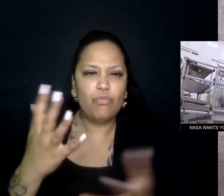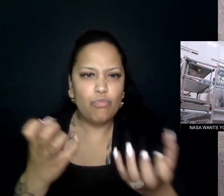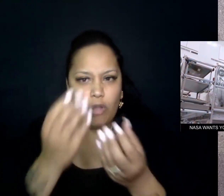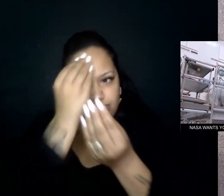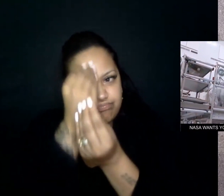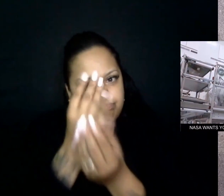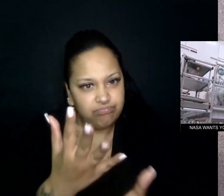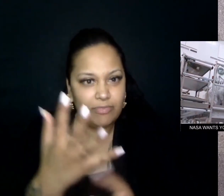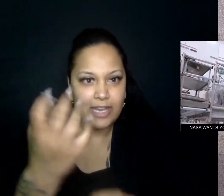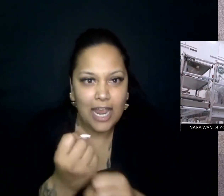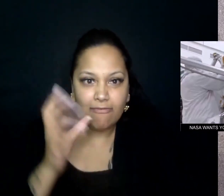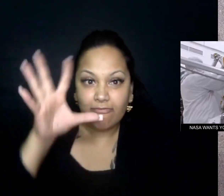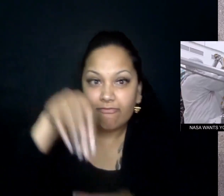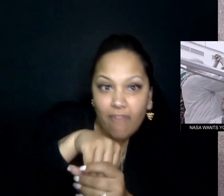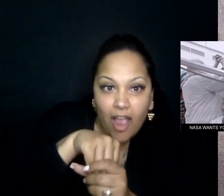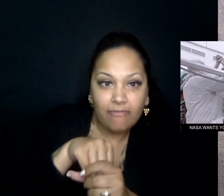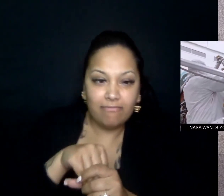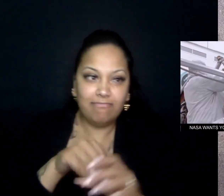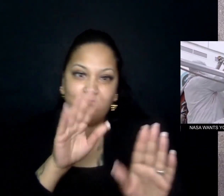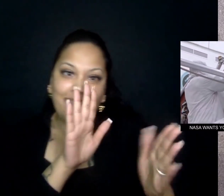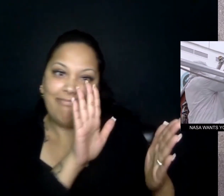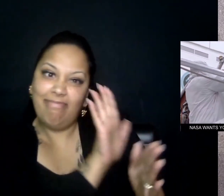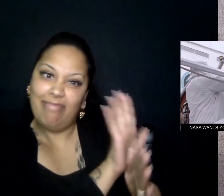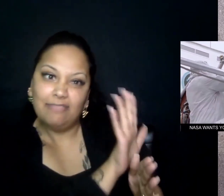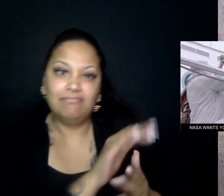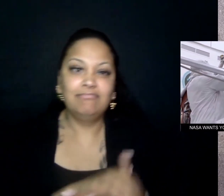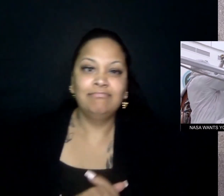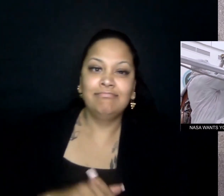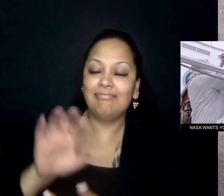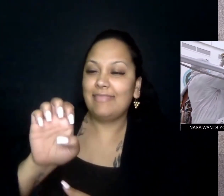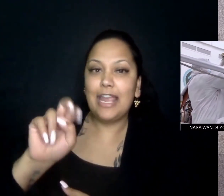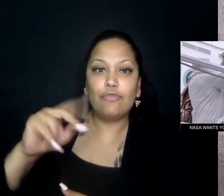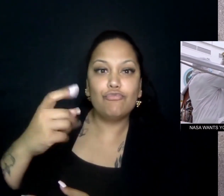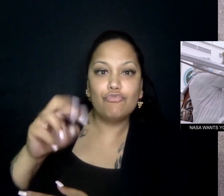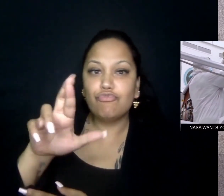NASA wants you to get involved in its Europa Clipper mission